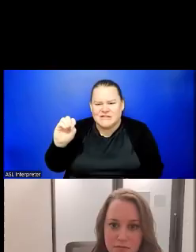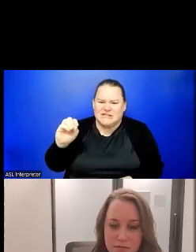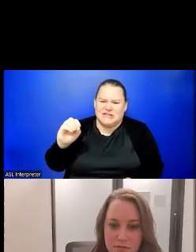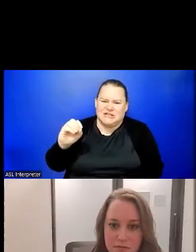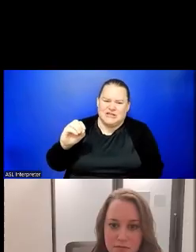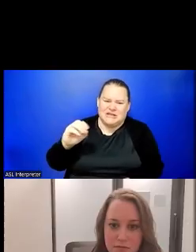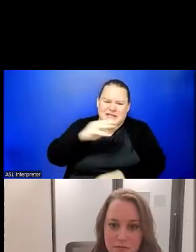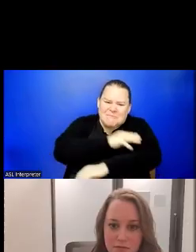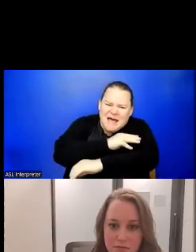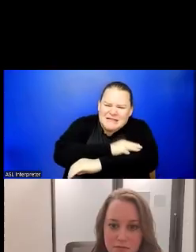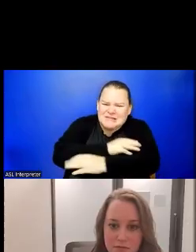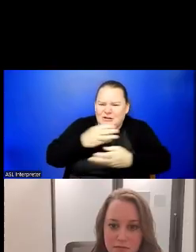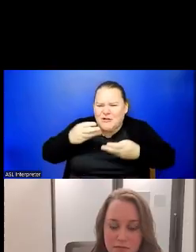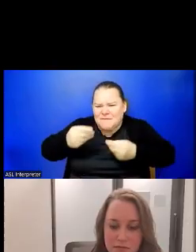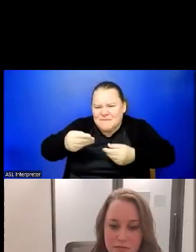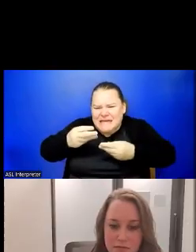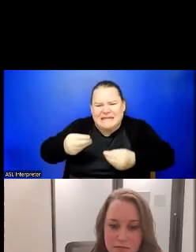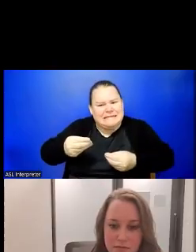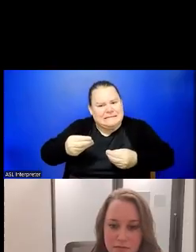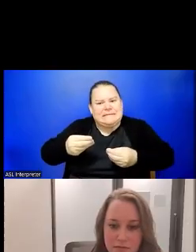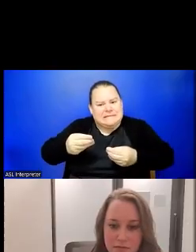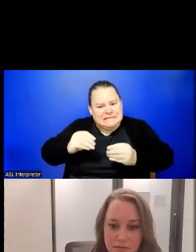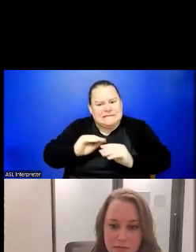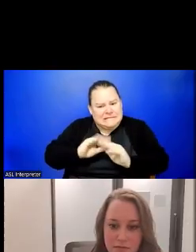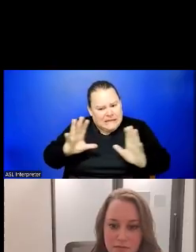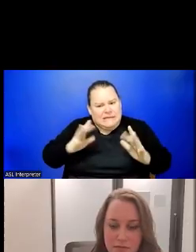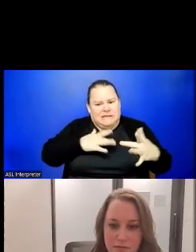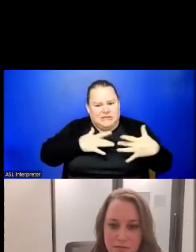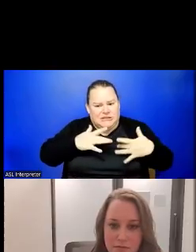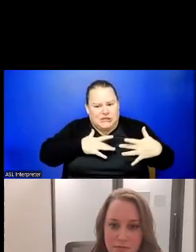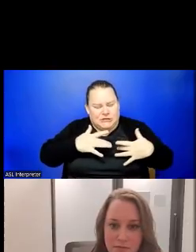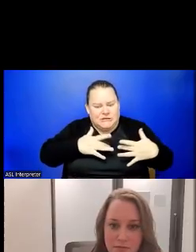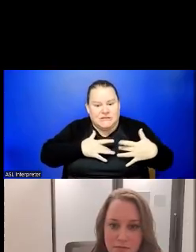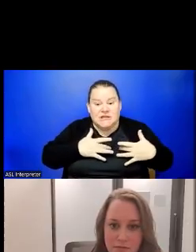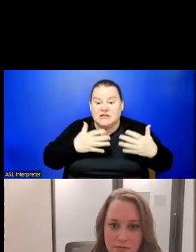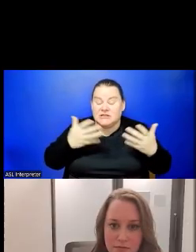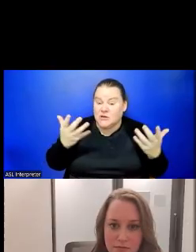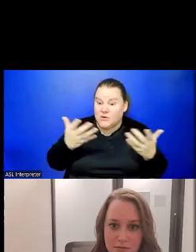clearly some concerns. So what's going on? Obviously, the ICU